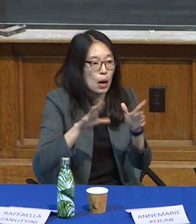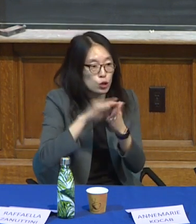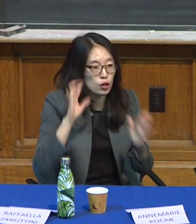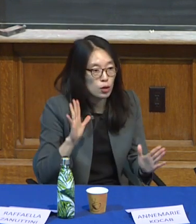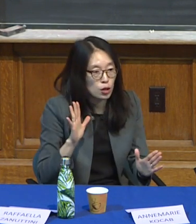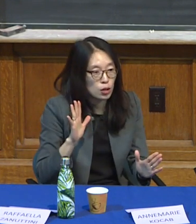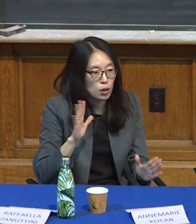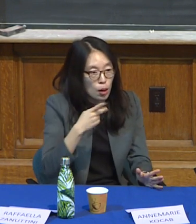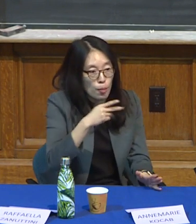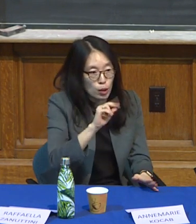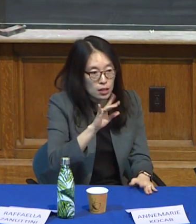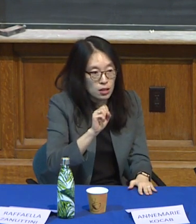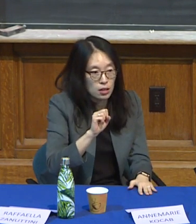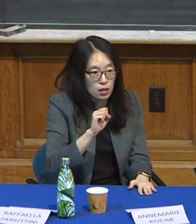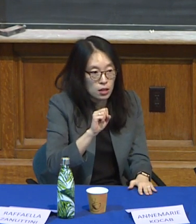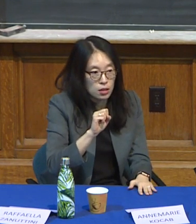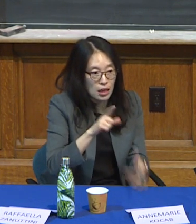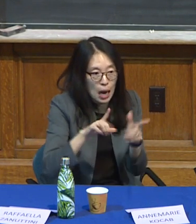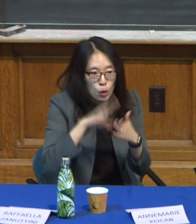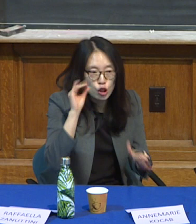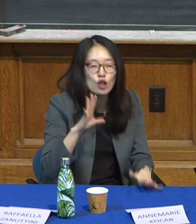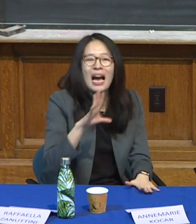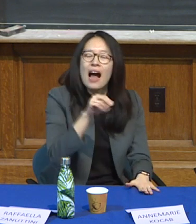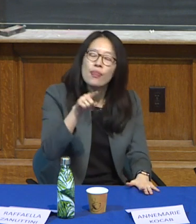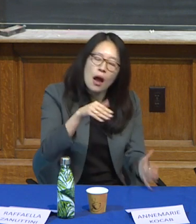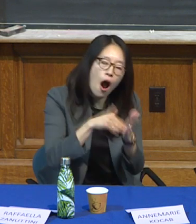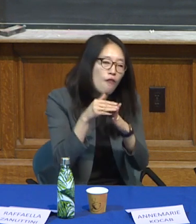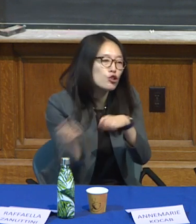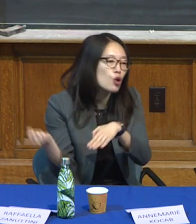are prodigious language learners